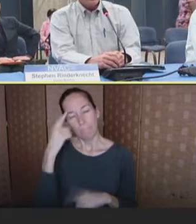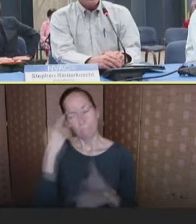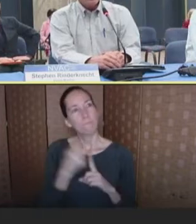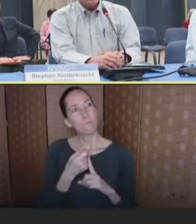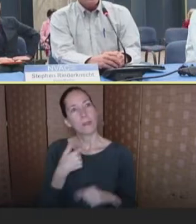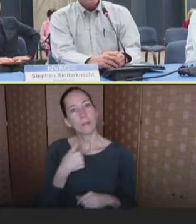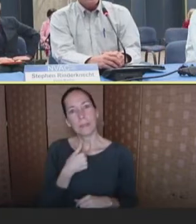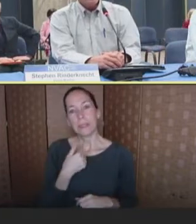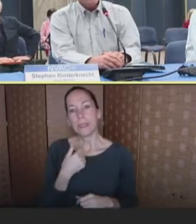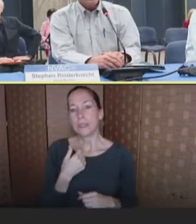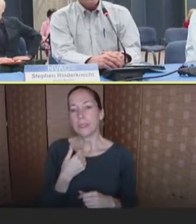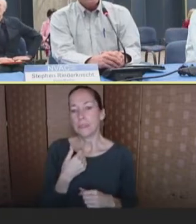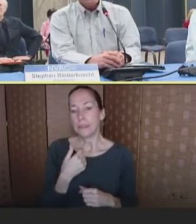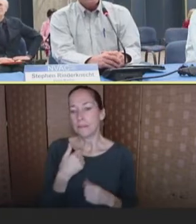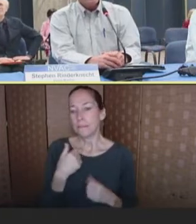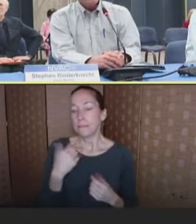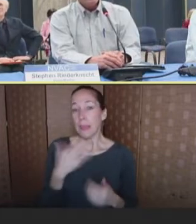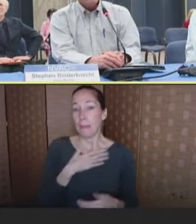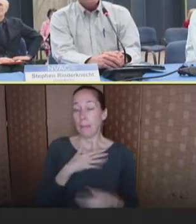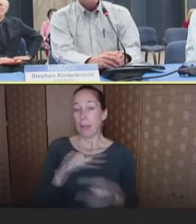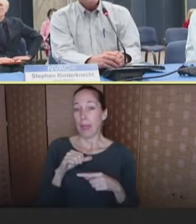at least in my practice.